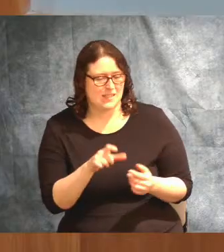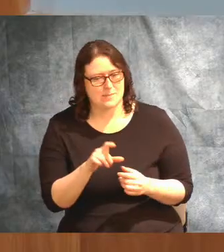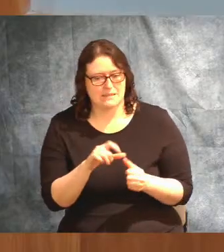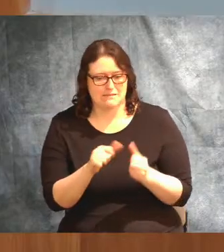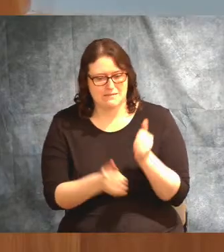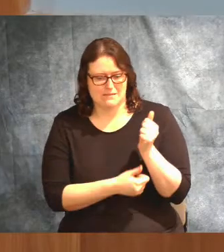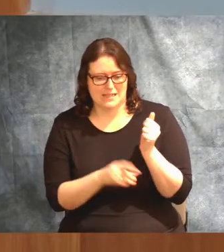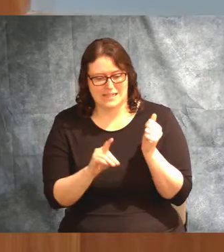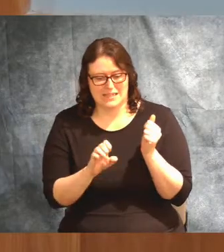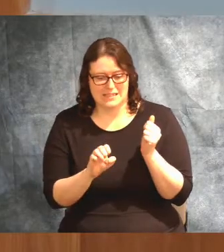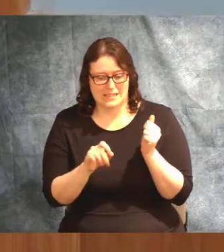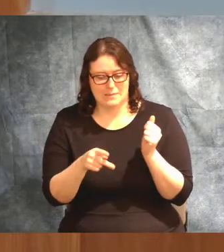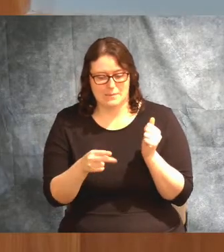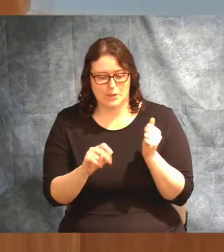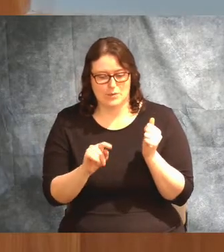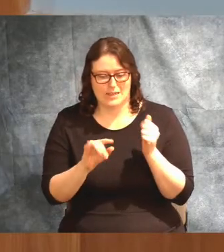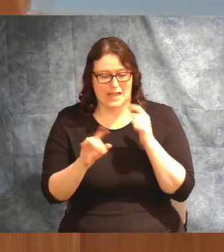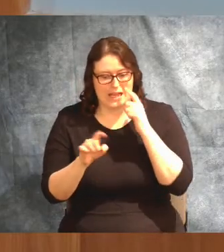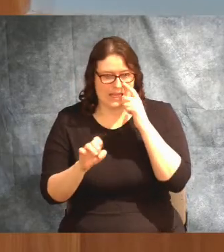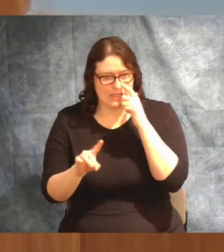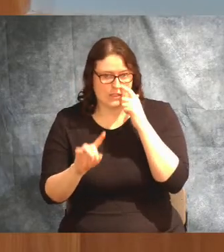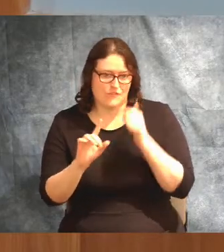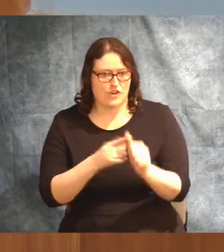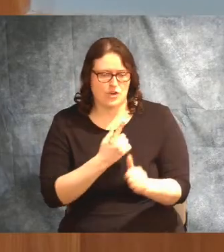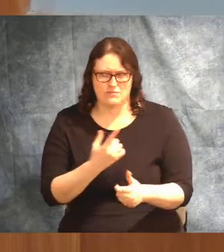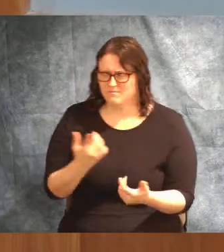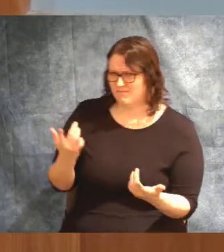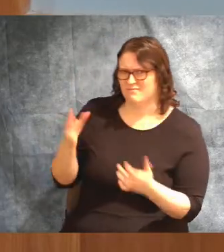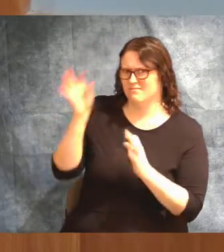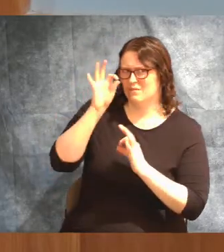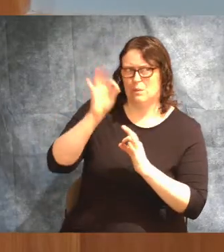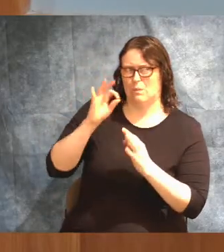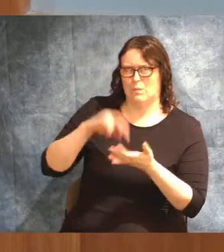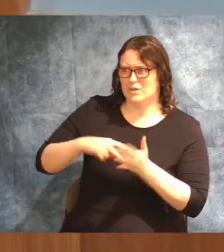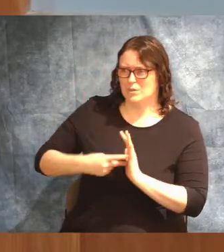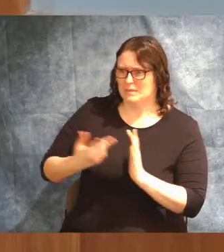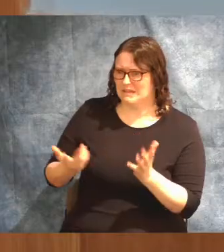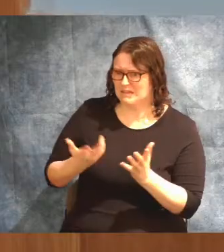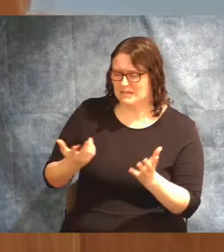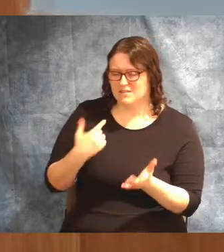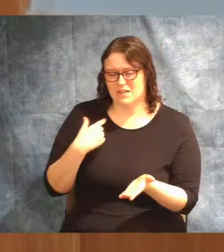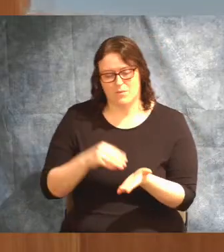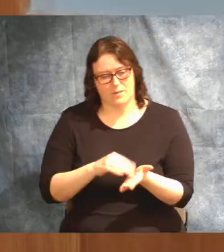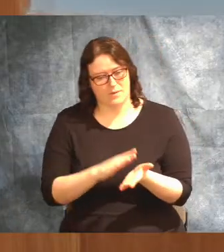does that mean? We didn't know. So I wanted to put it on record. I've already filed a complaint. I